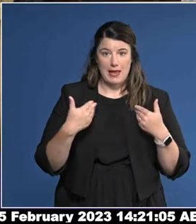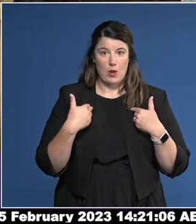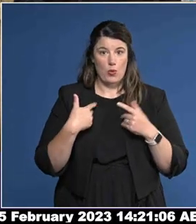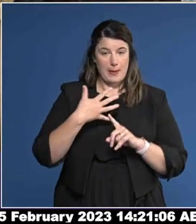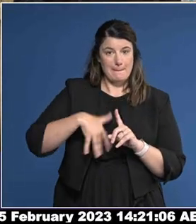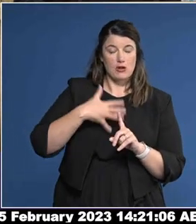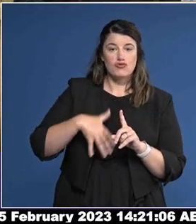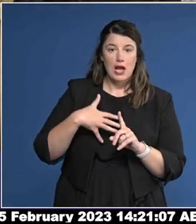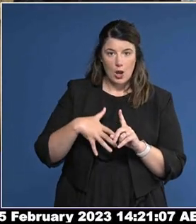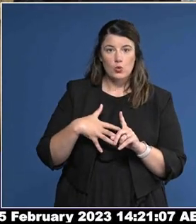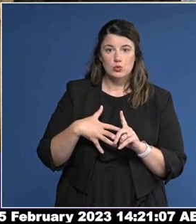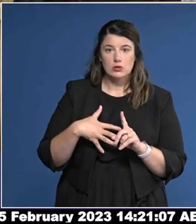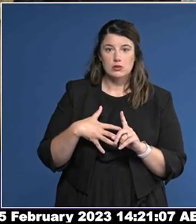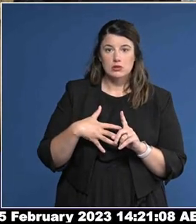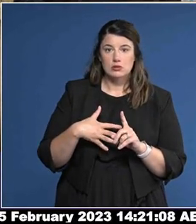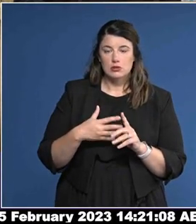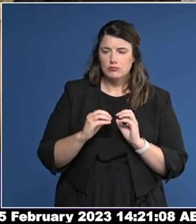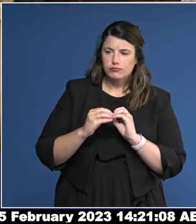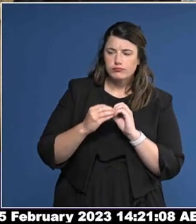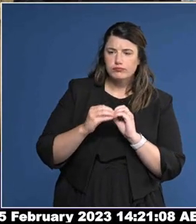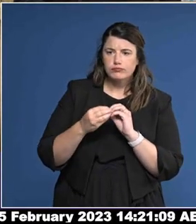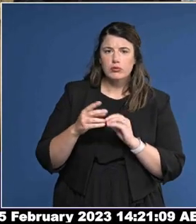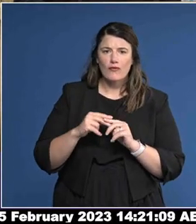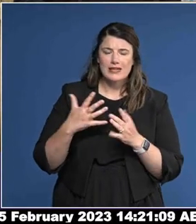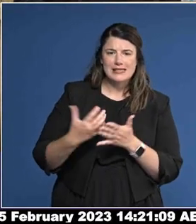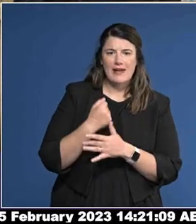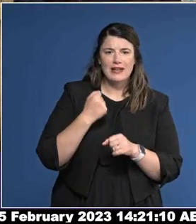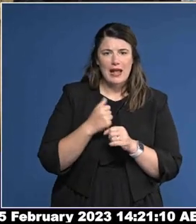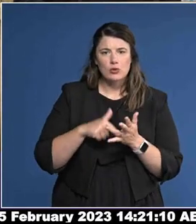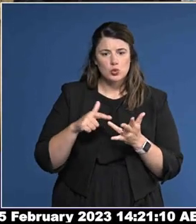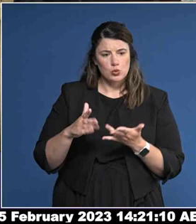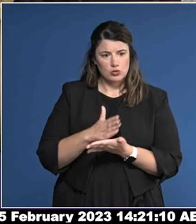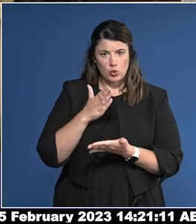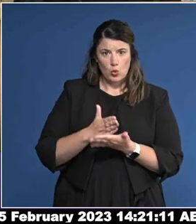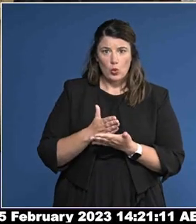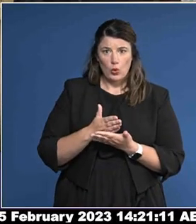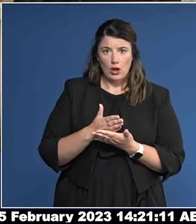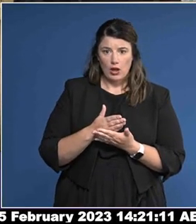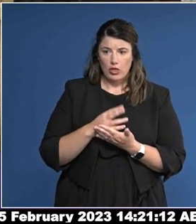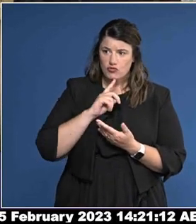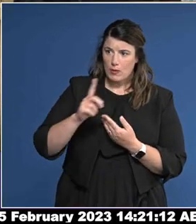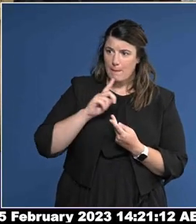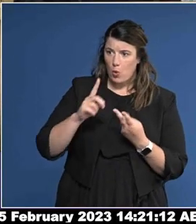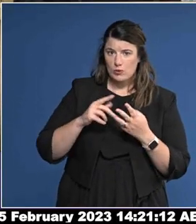for the executive director for experience and safeguarding in developing up the performance reporting framework that she thought would also be appropriate.